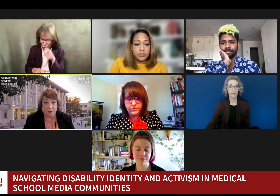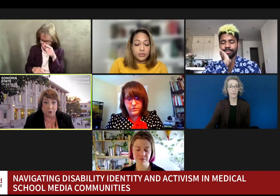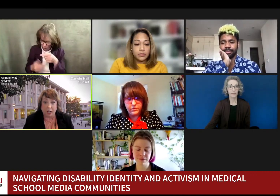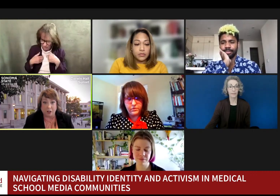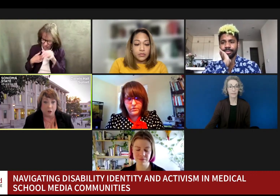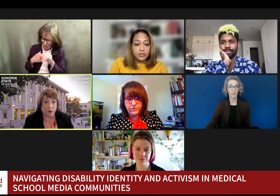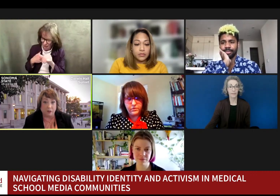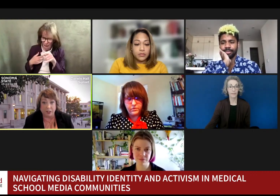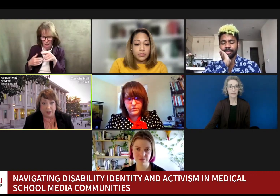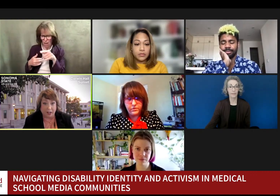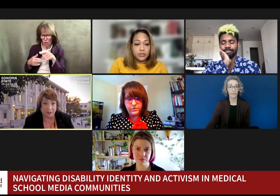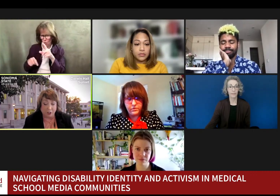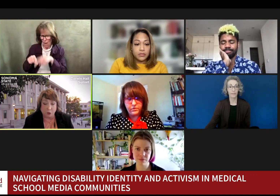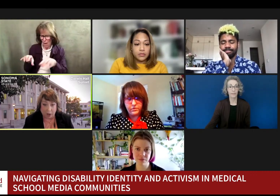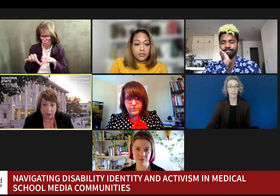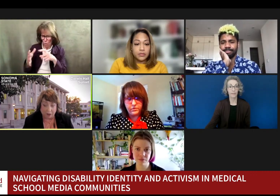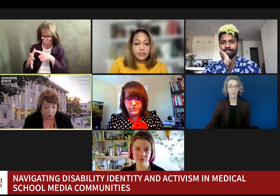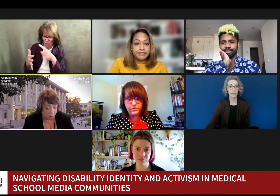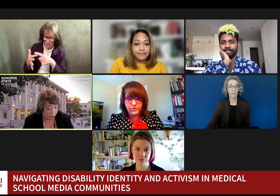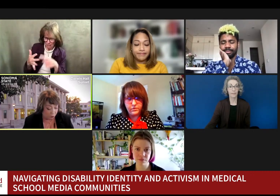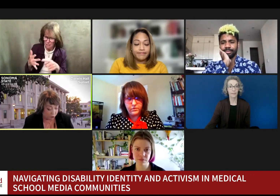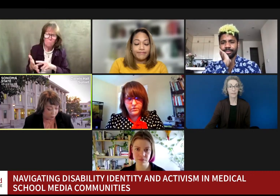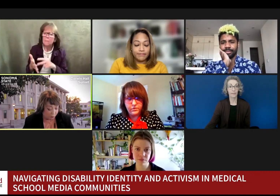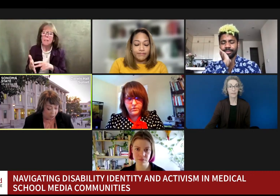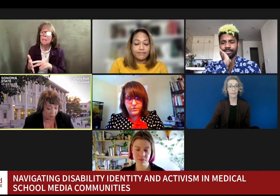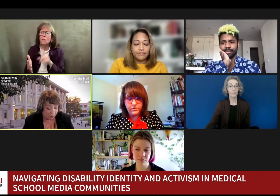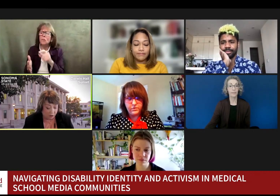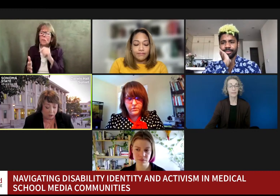If you can't do everything this way, then you shouldn't be a nurse.